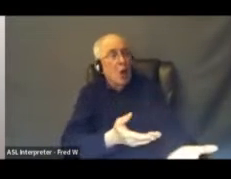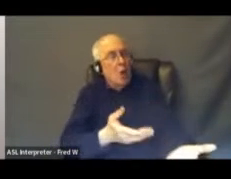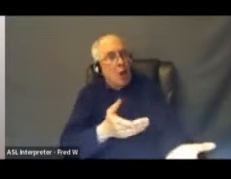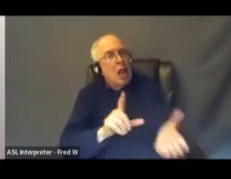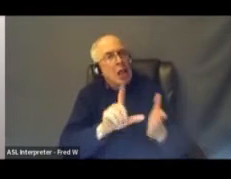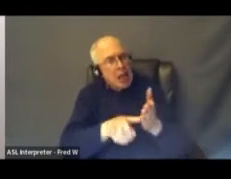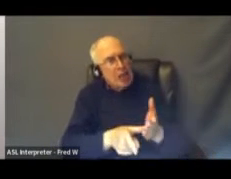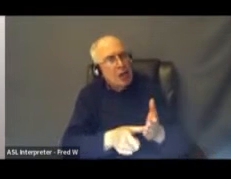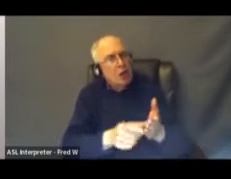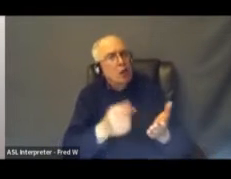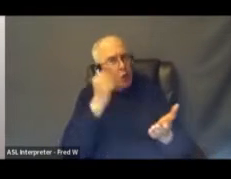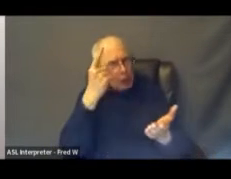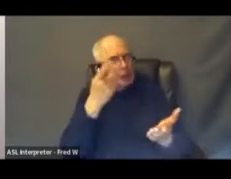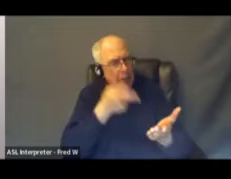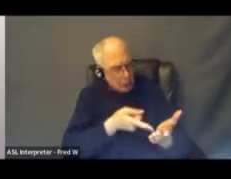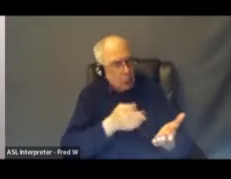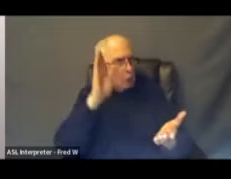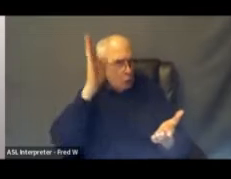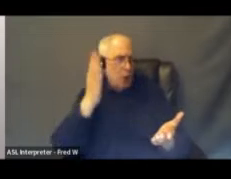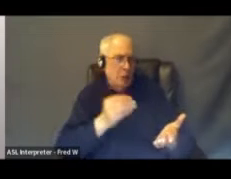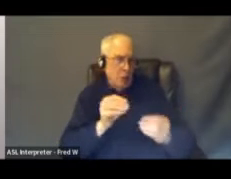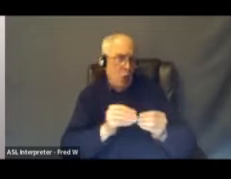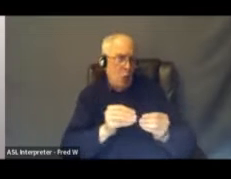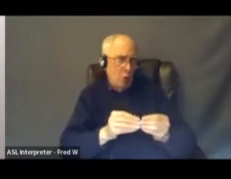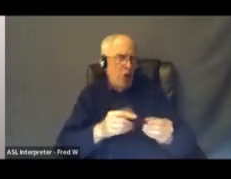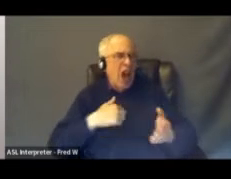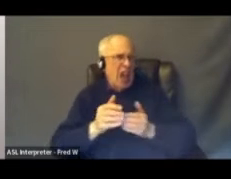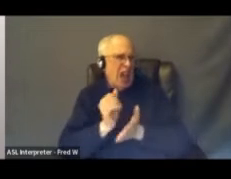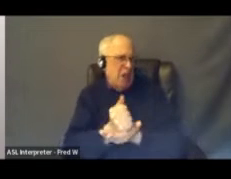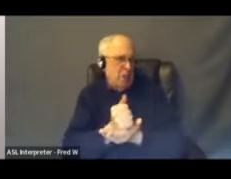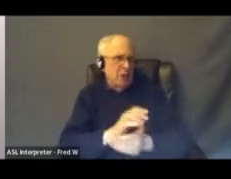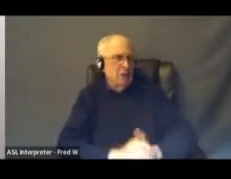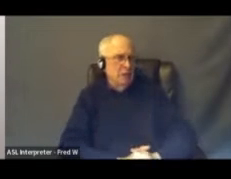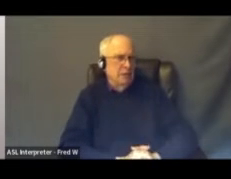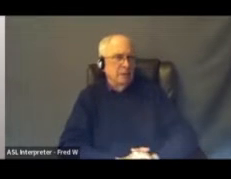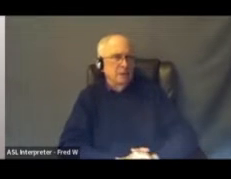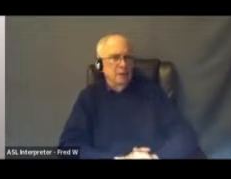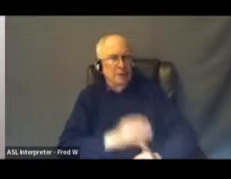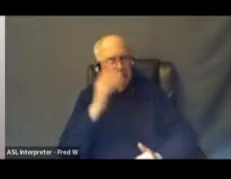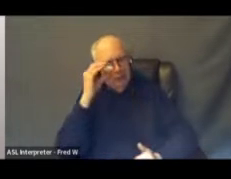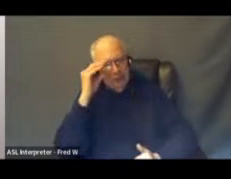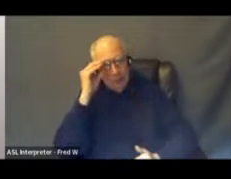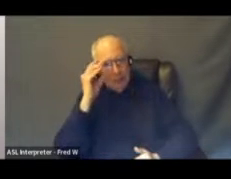to know what this means more and more, I'll guide you along the way. What we're going to do now is figure out how these past